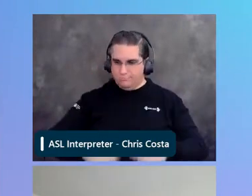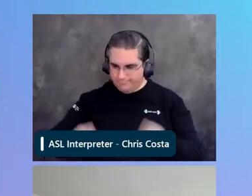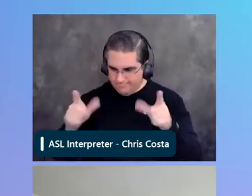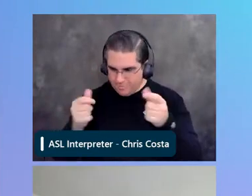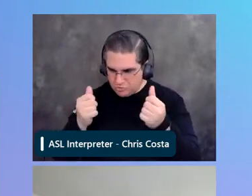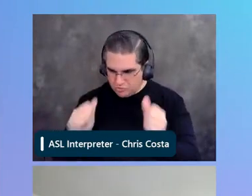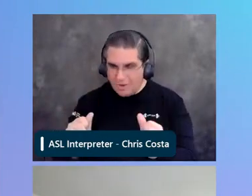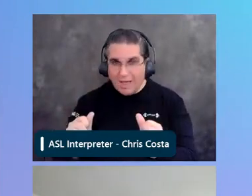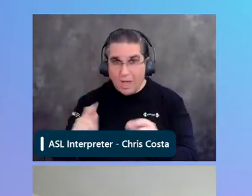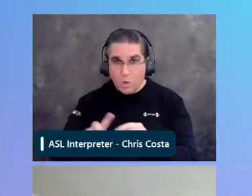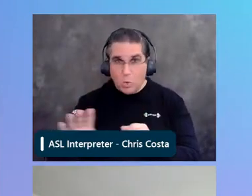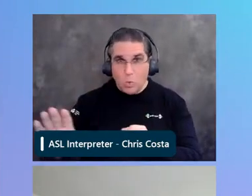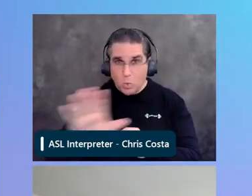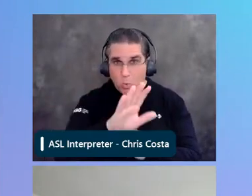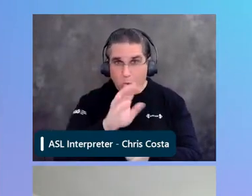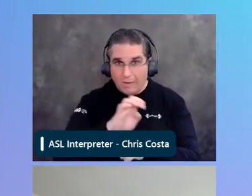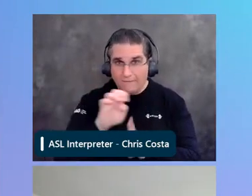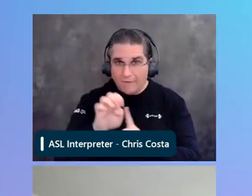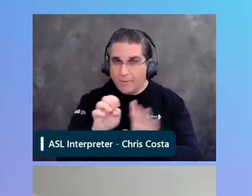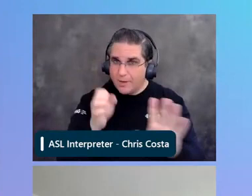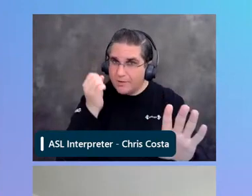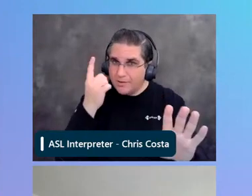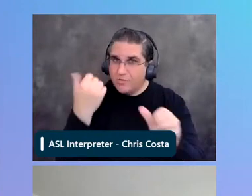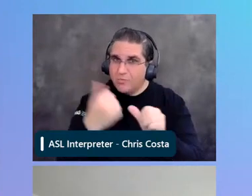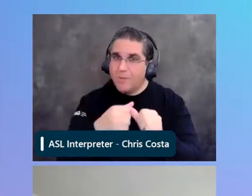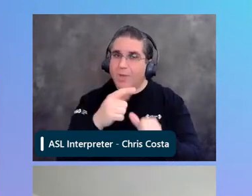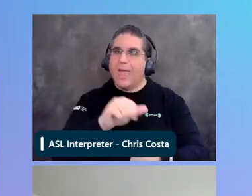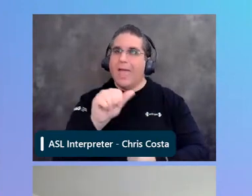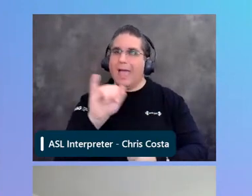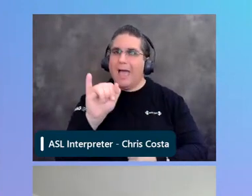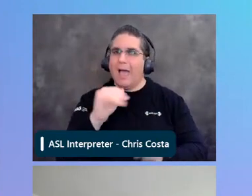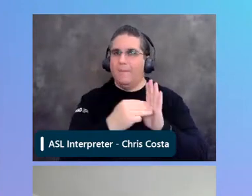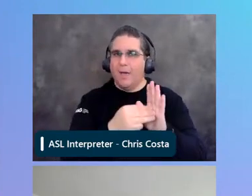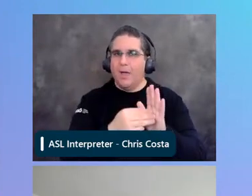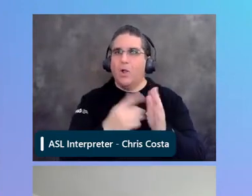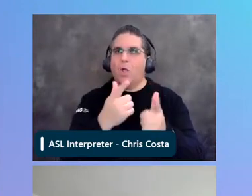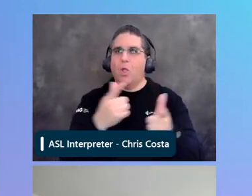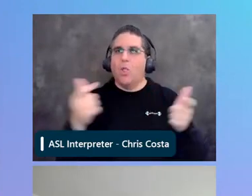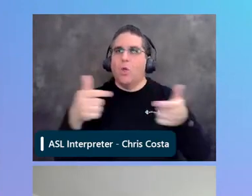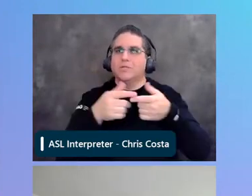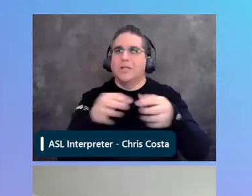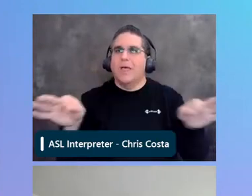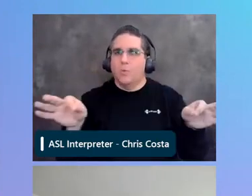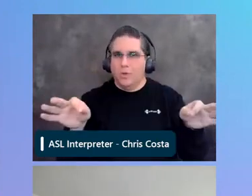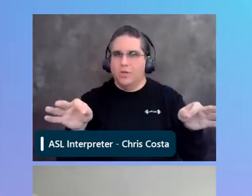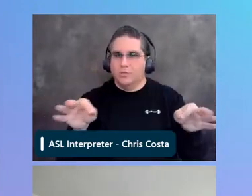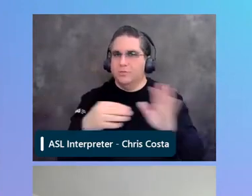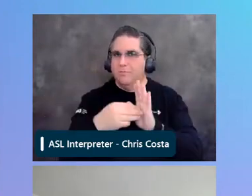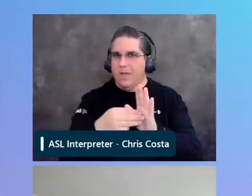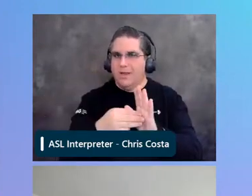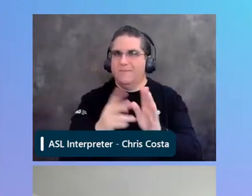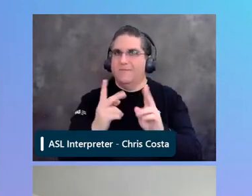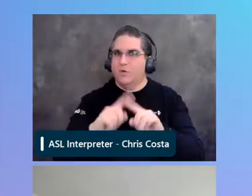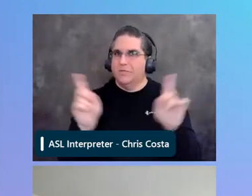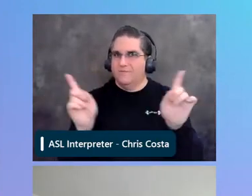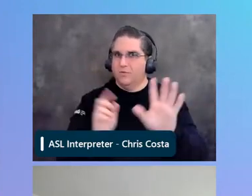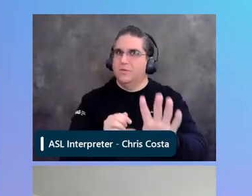it's an AI model, large language model. Right? It's going to be different. So I think that was a